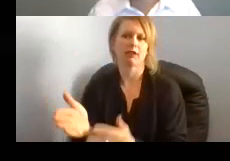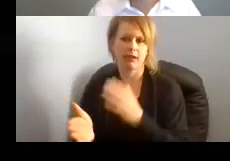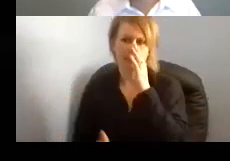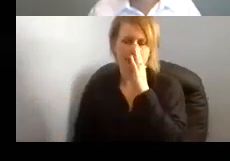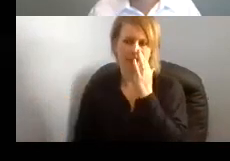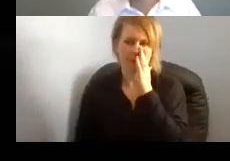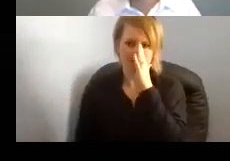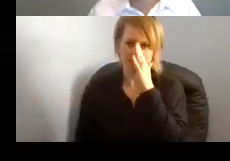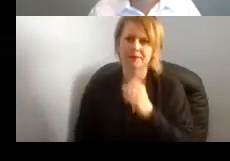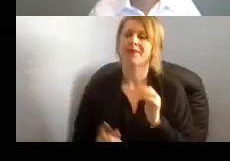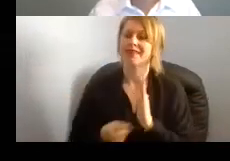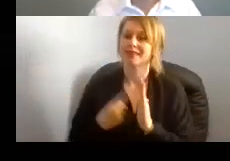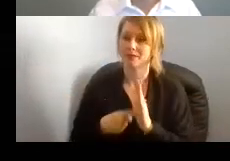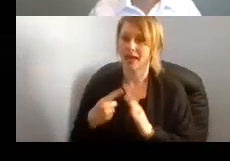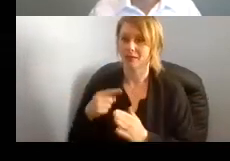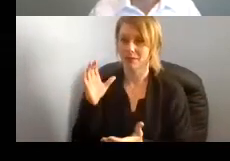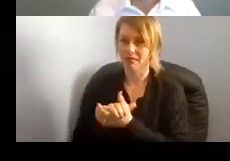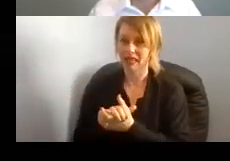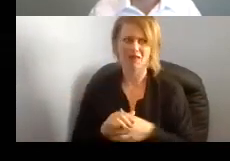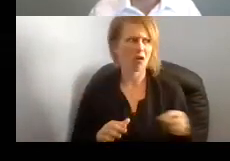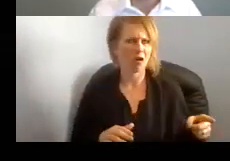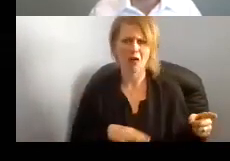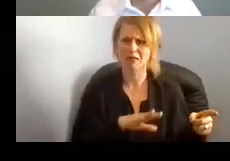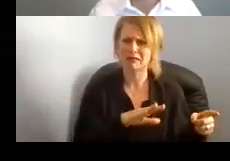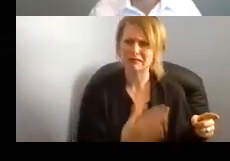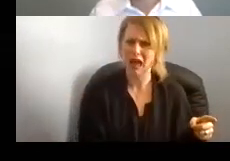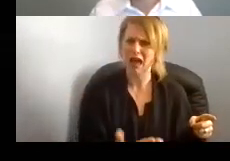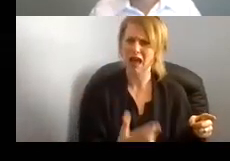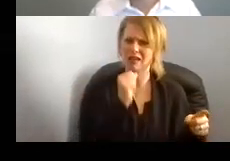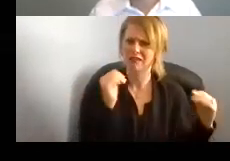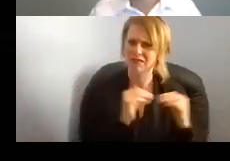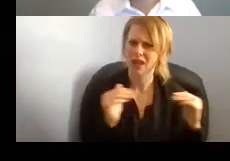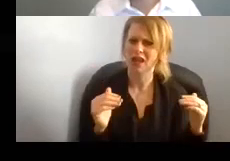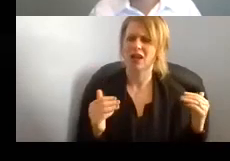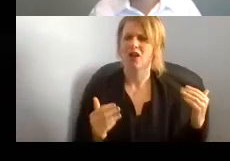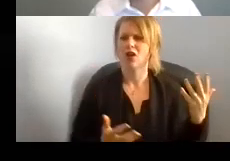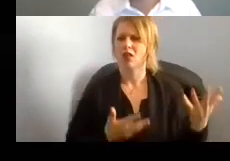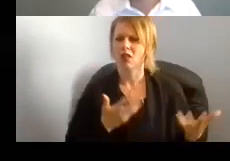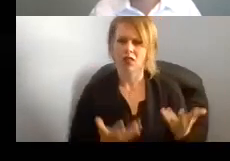killed as punishment or that the child did something bad, and someone they care about has been killed as punishment to them.